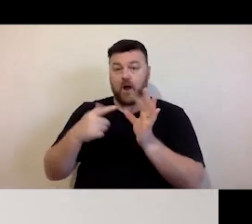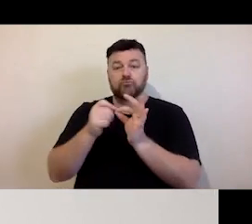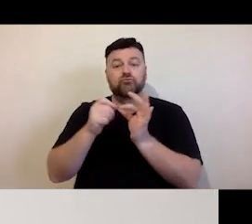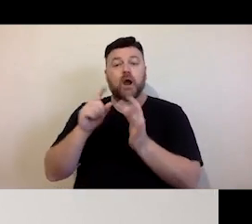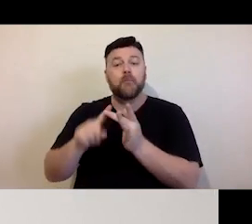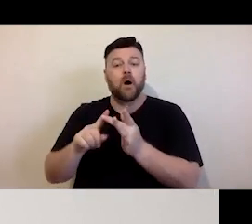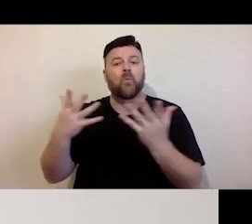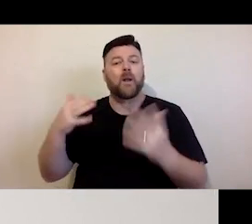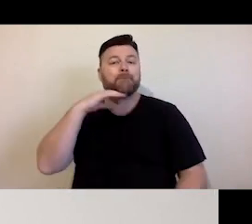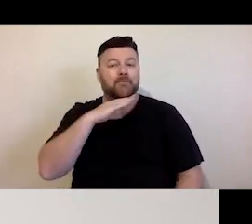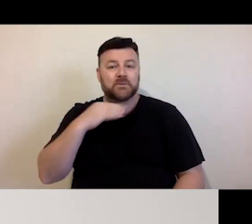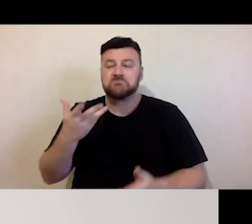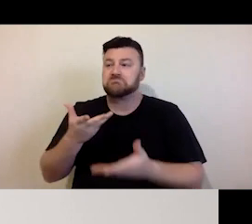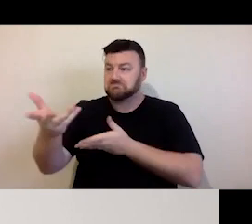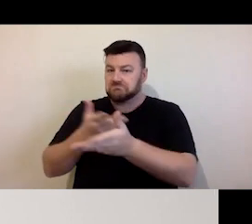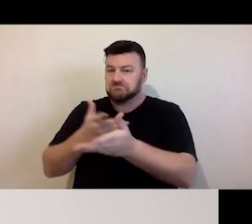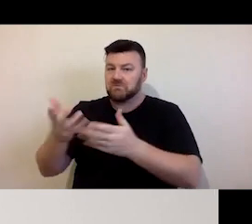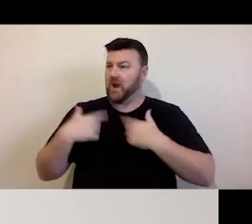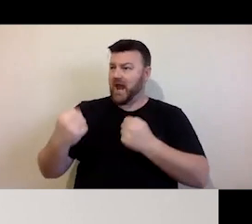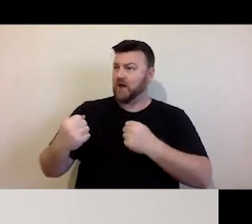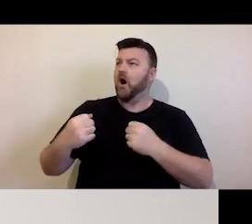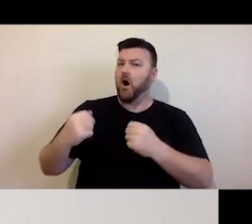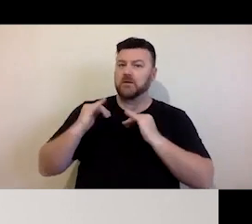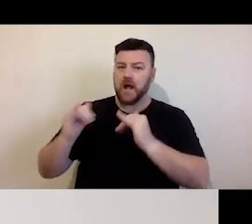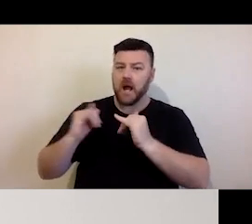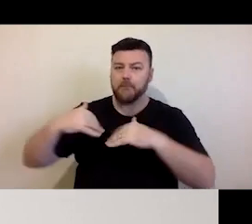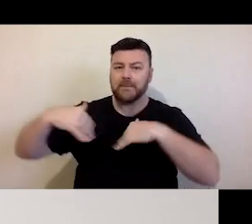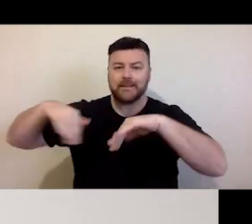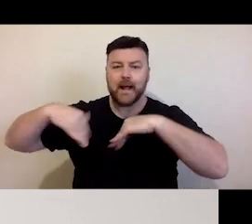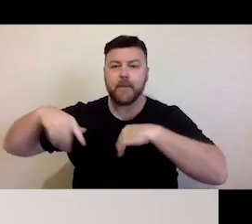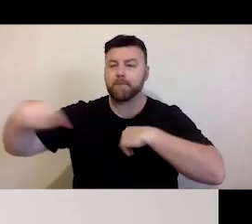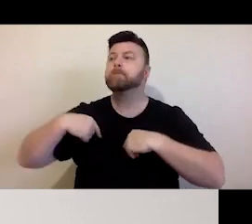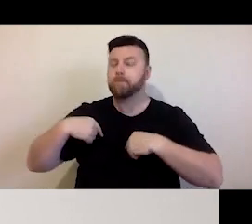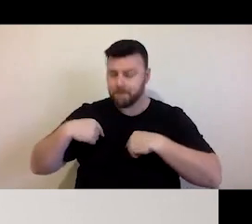able to connect our similarities and differences in cultural practices.